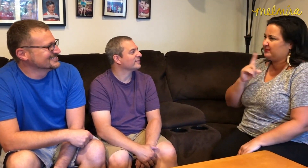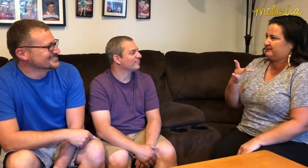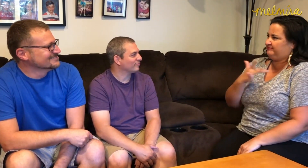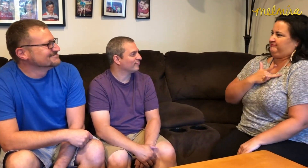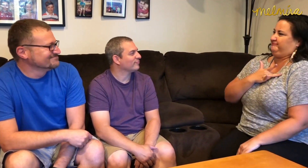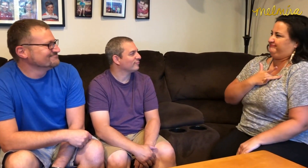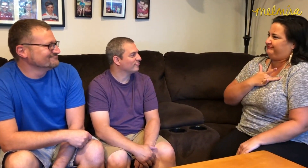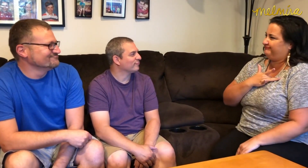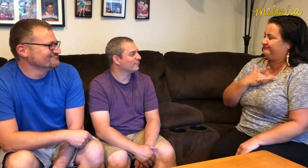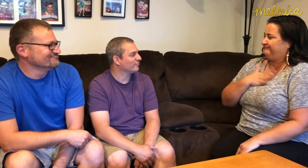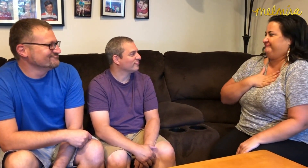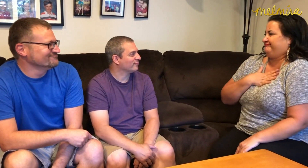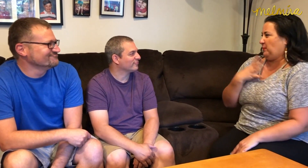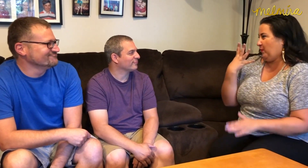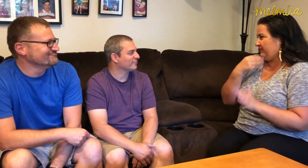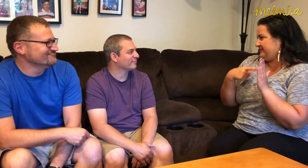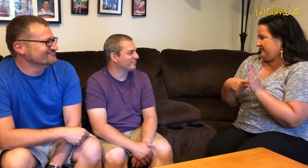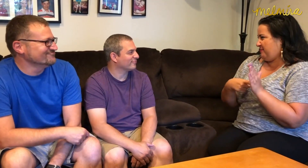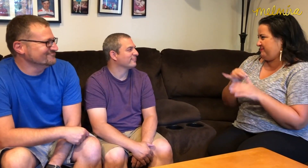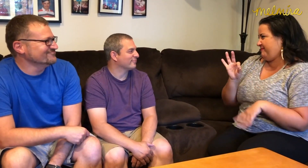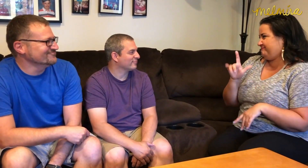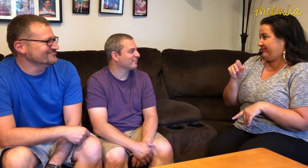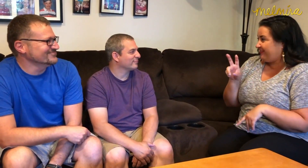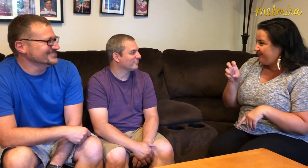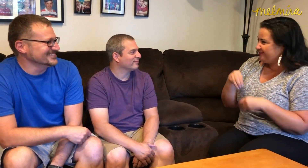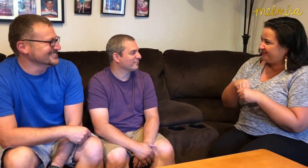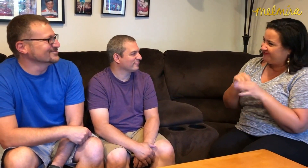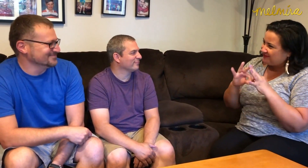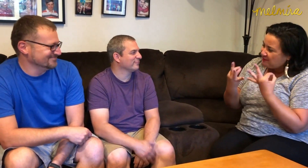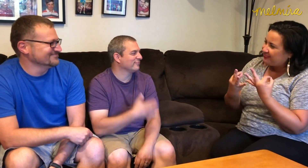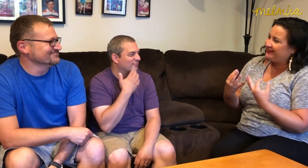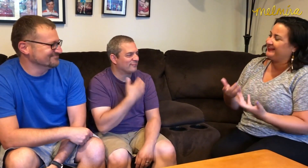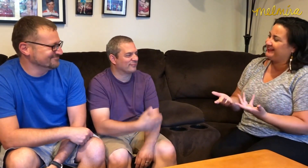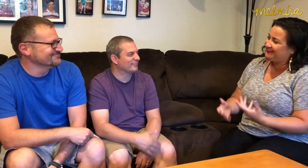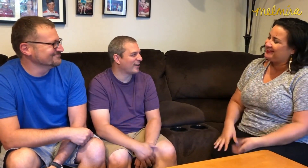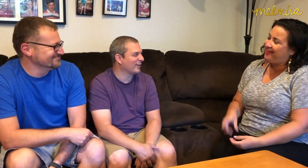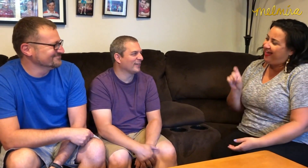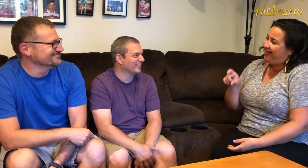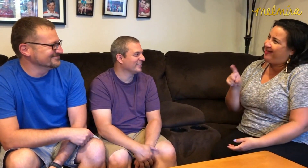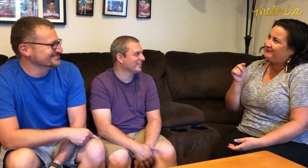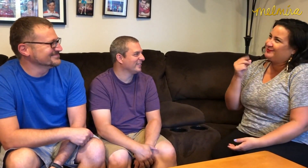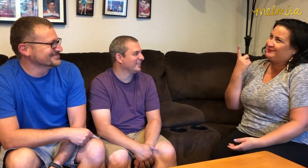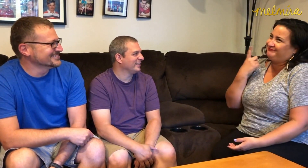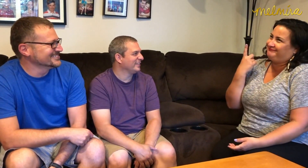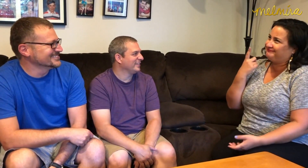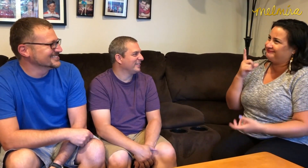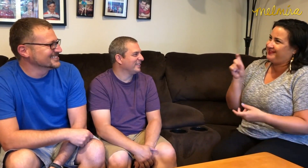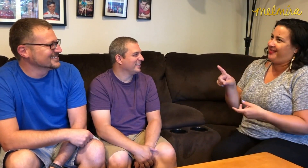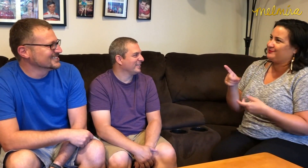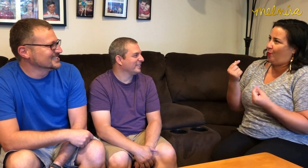and touched my heart. They are beautiful example of love in a family. Thank you. I've to ask you,